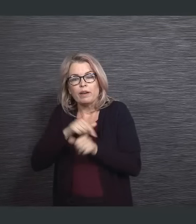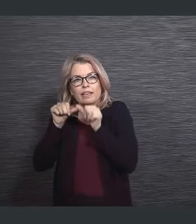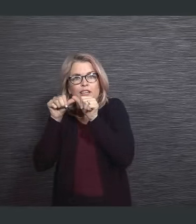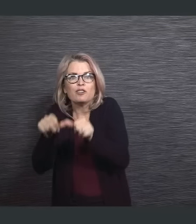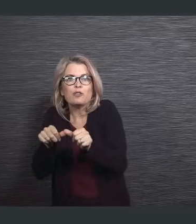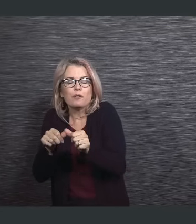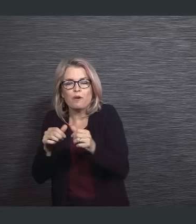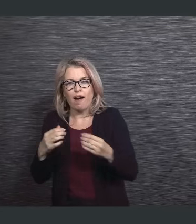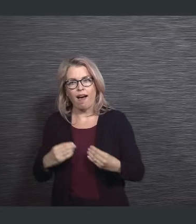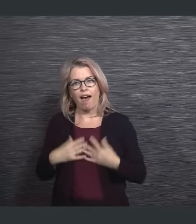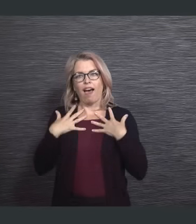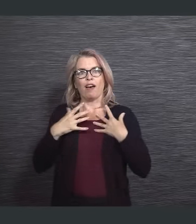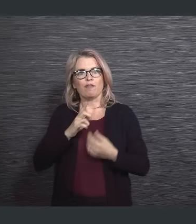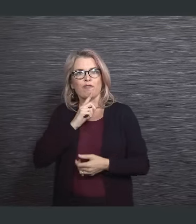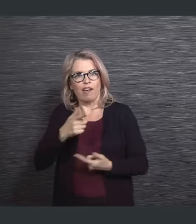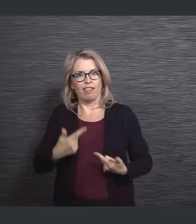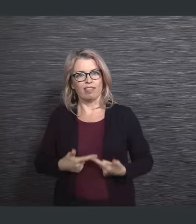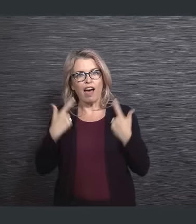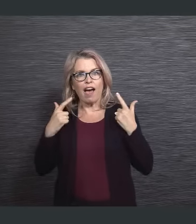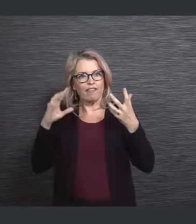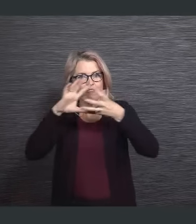We're particularly proud of films